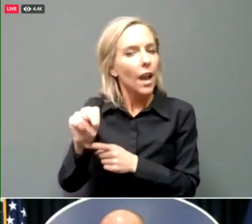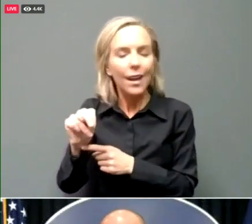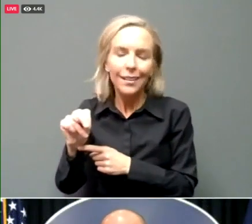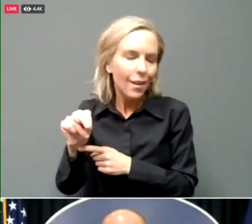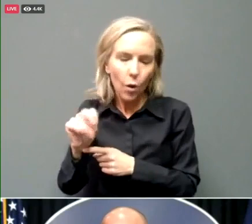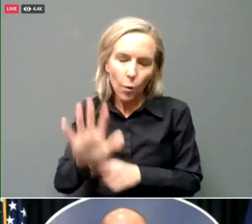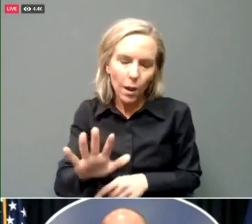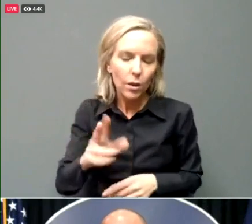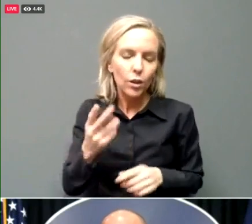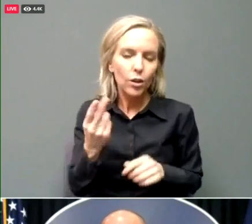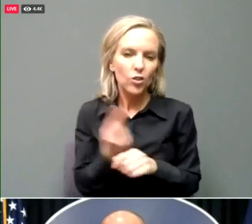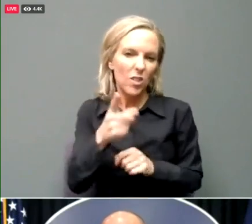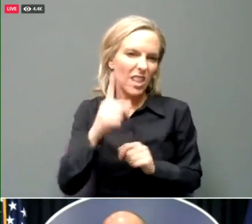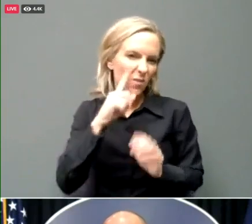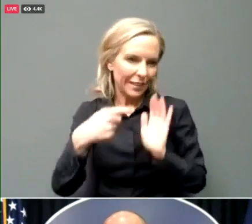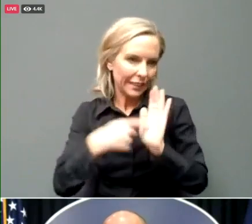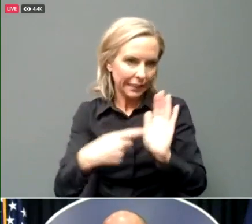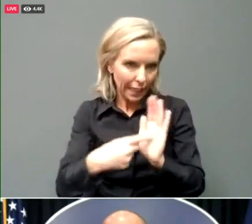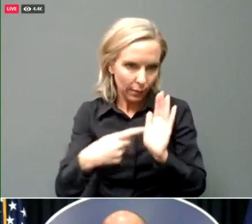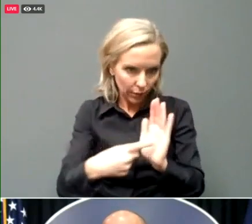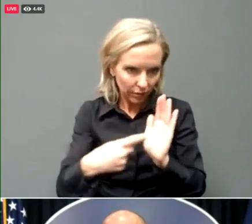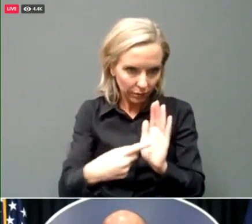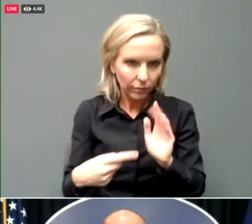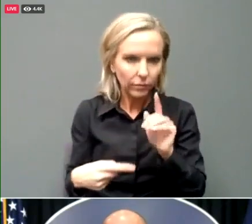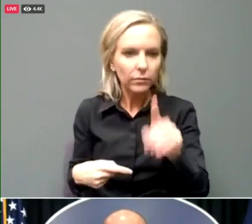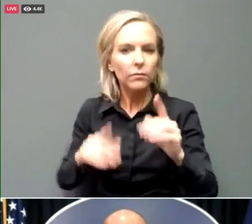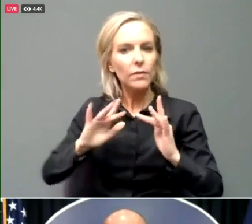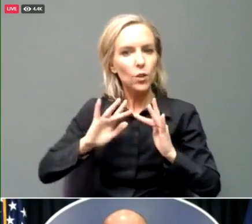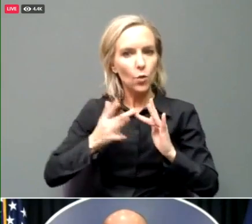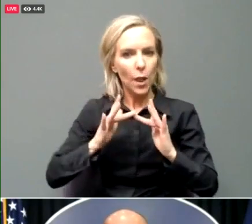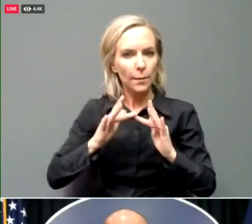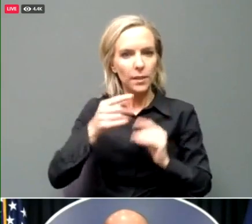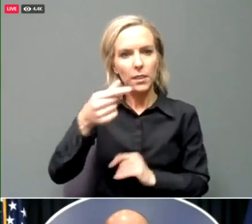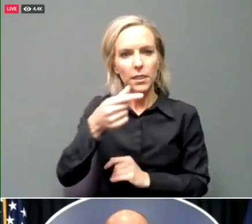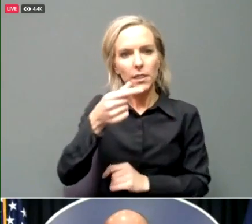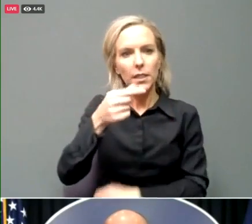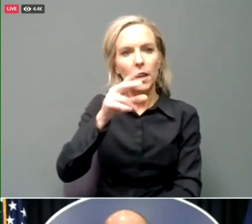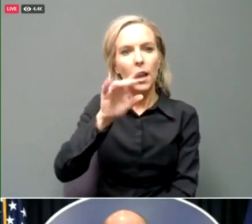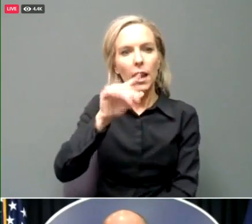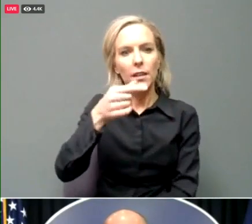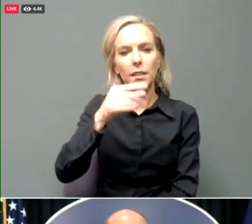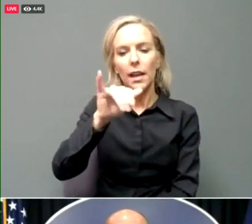as an example. That's a website up their G I s a I d dot or gets www In